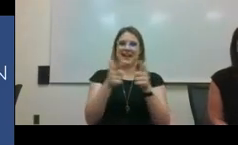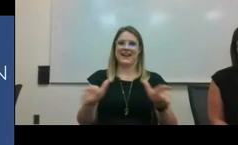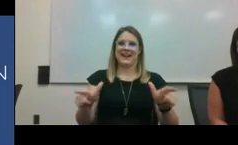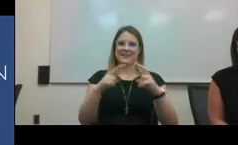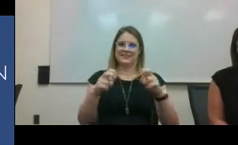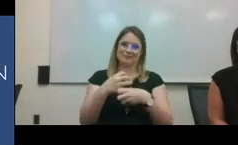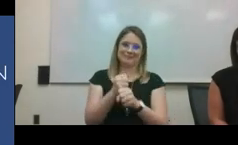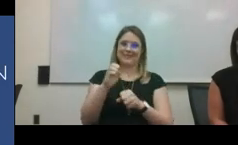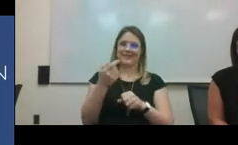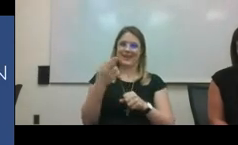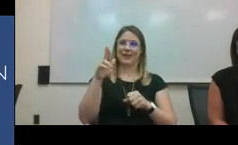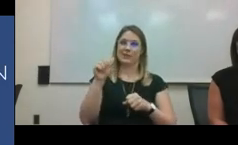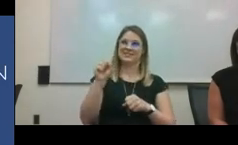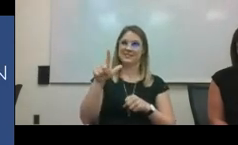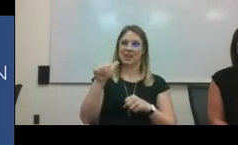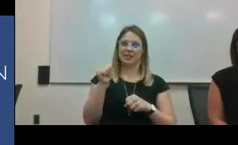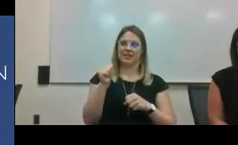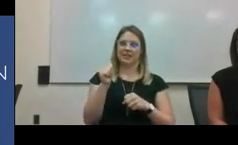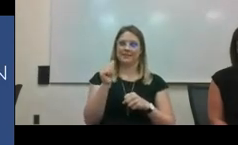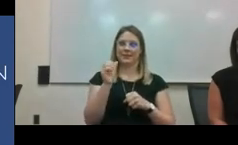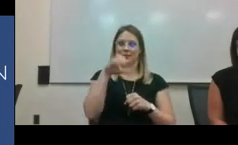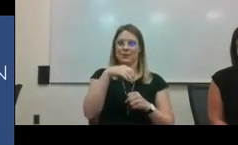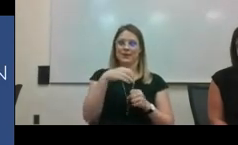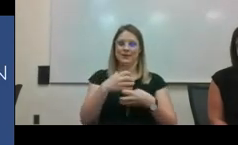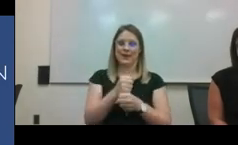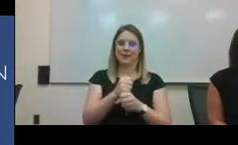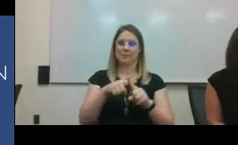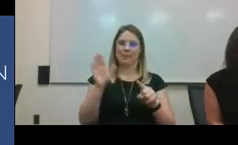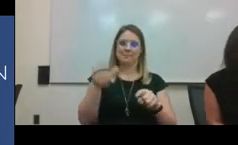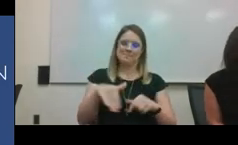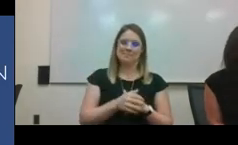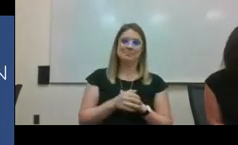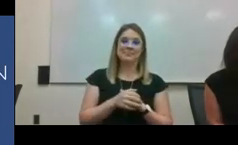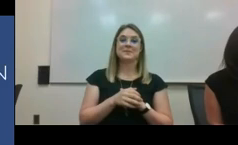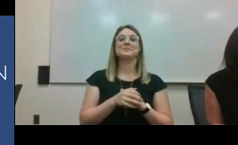So, that's what we've been using; it's a bit awkward but it does get the job done. So, we had a language assessment,